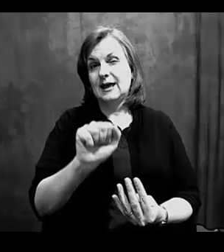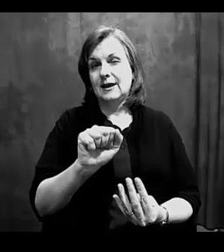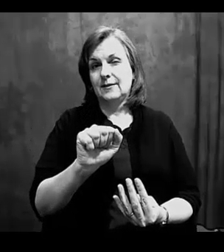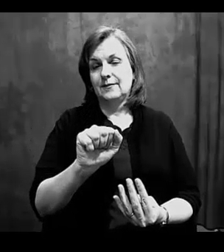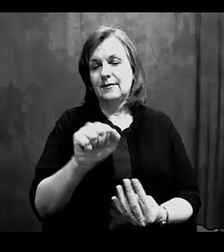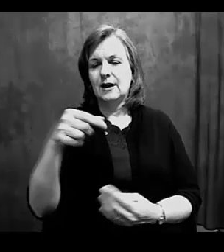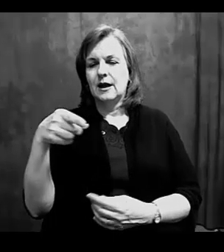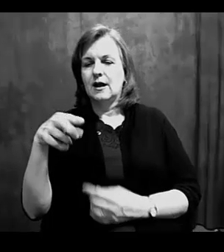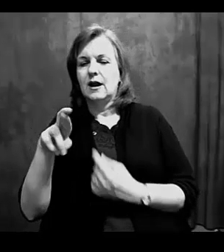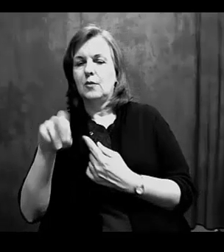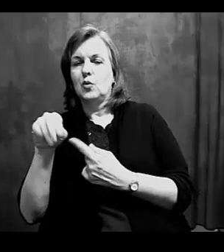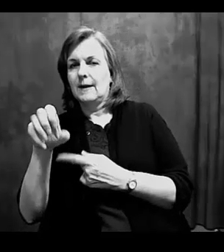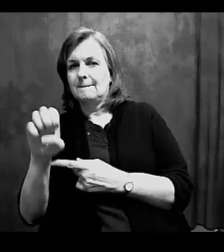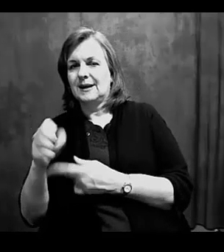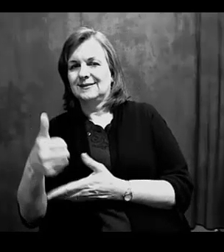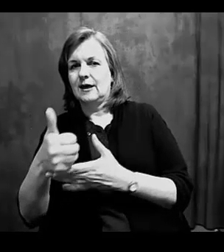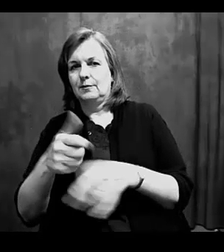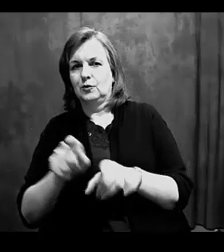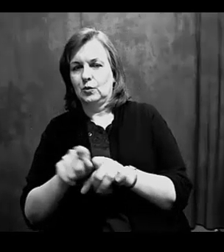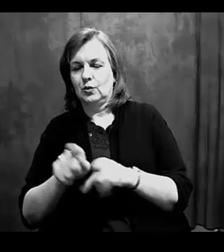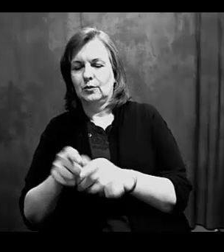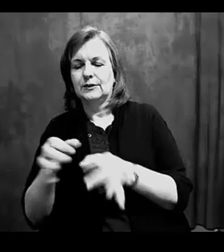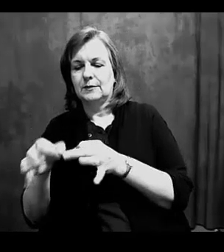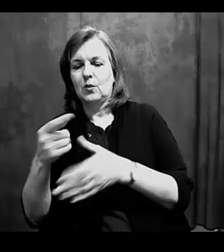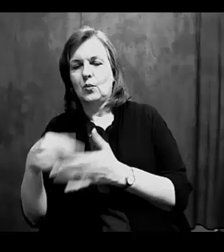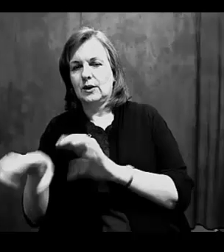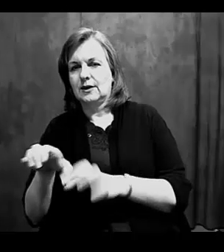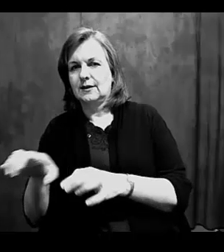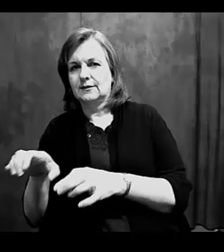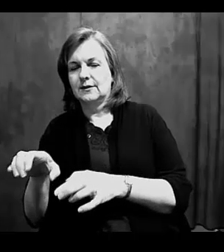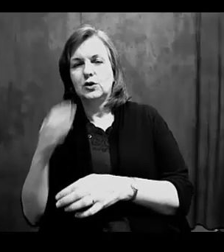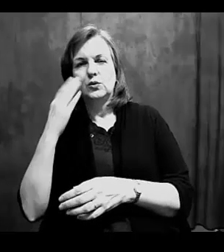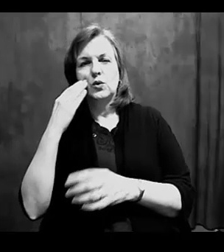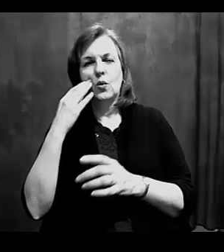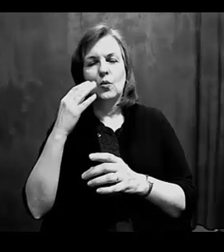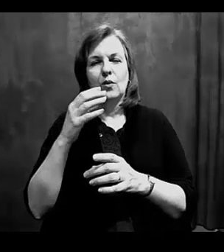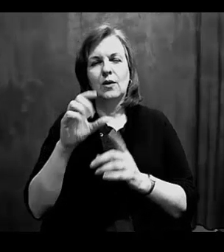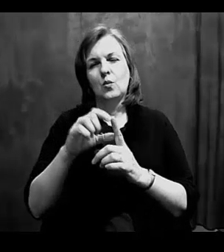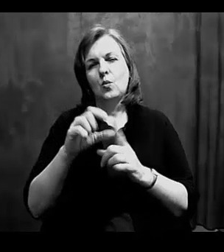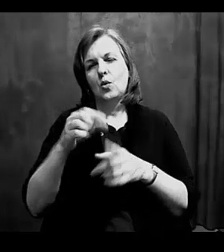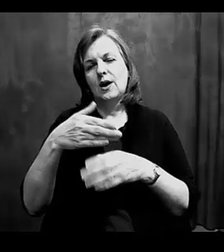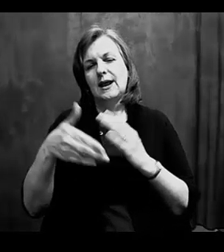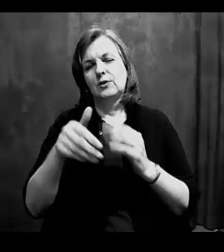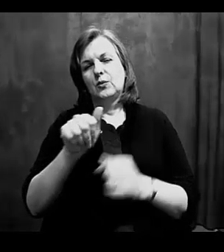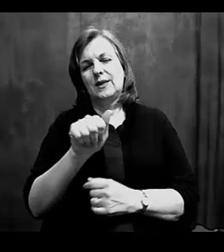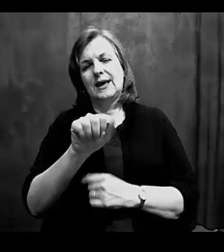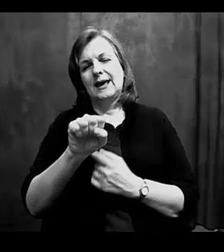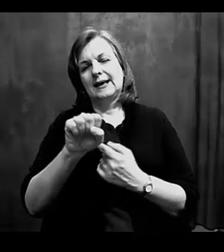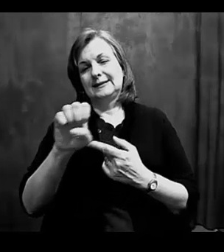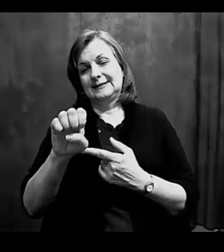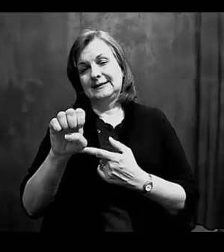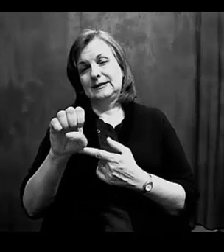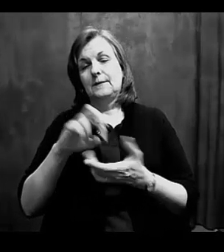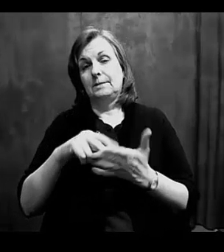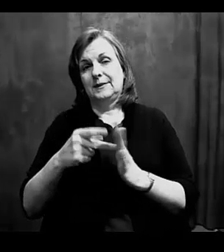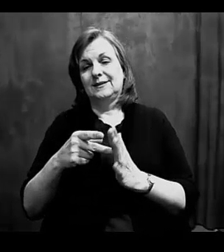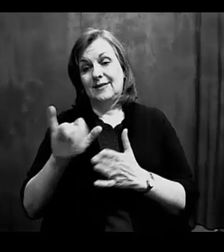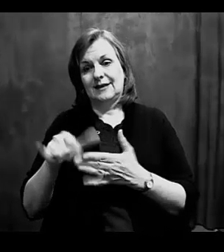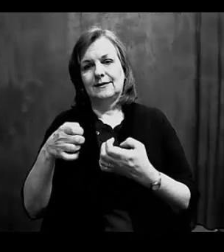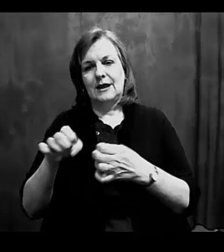primase is its partner in this and will look at what primase does in the little -- you know that "ase" and "ase" are enzymes so you